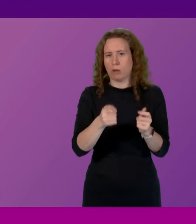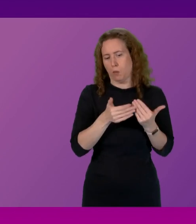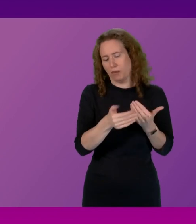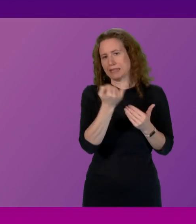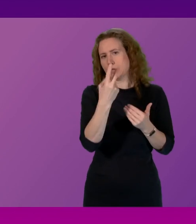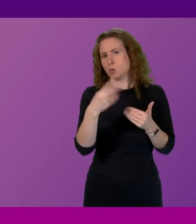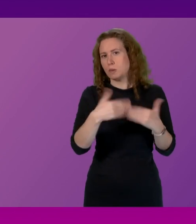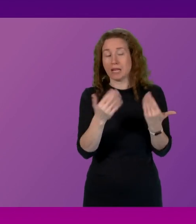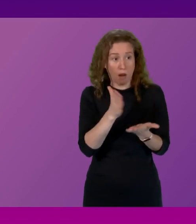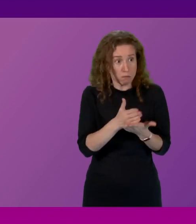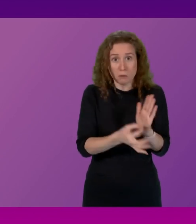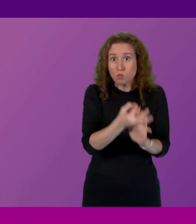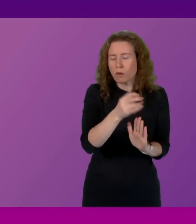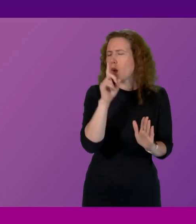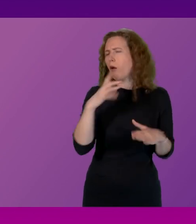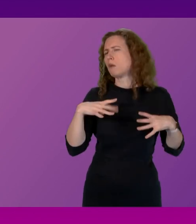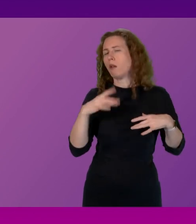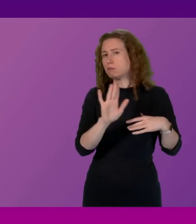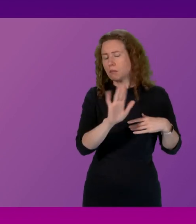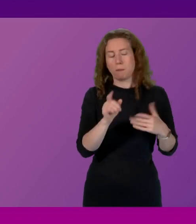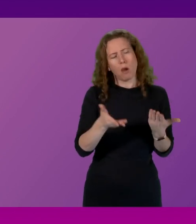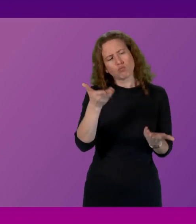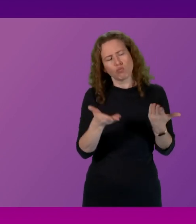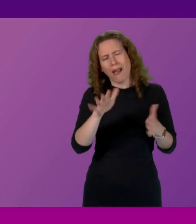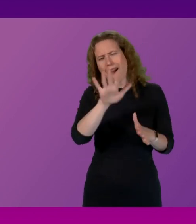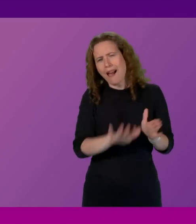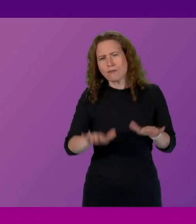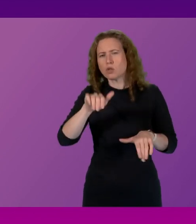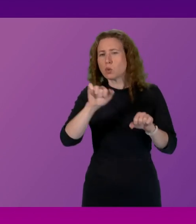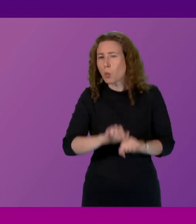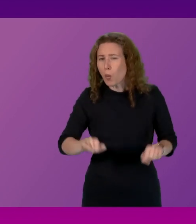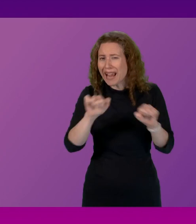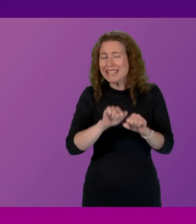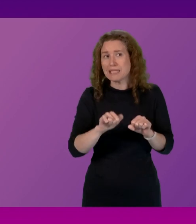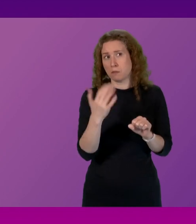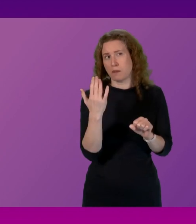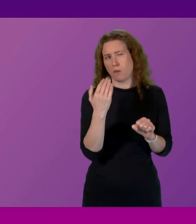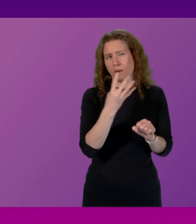There is no complacency. In relation to the 62-day standard, the median wait was 49 days.